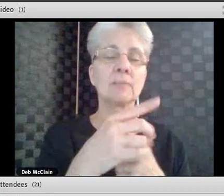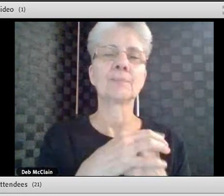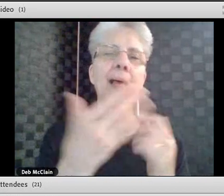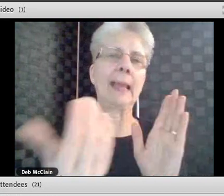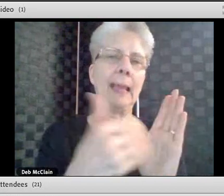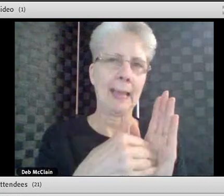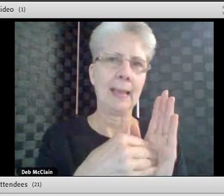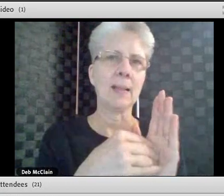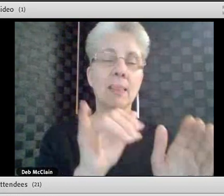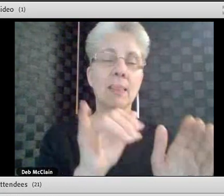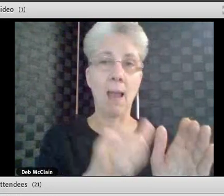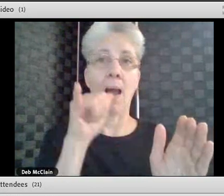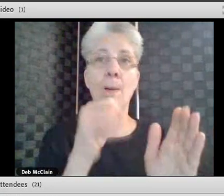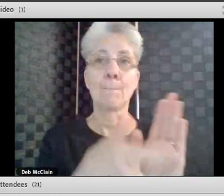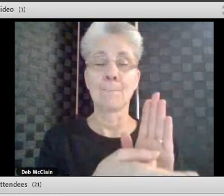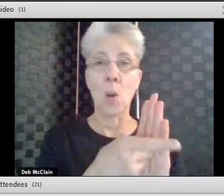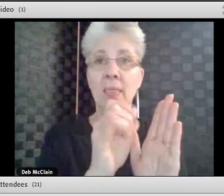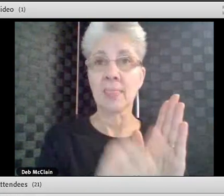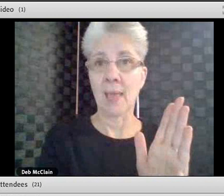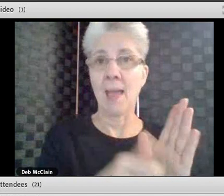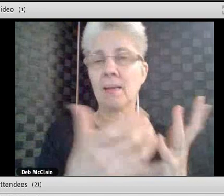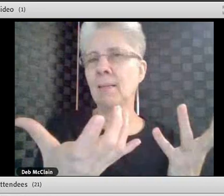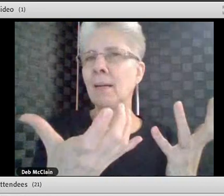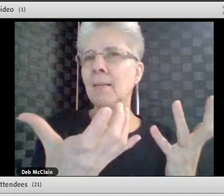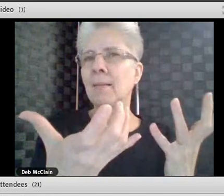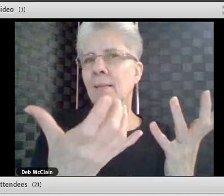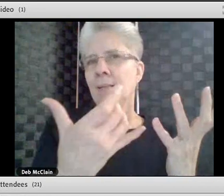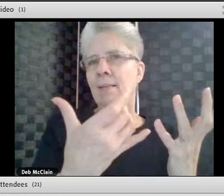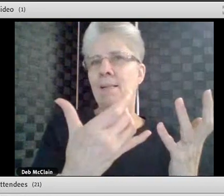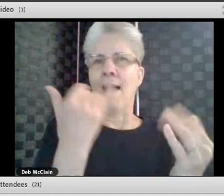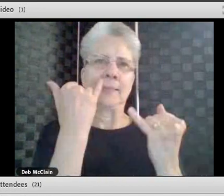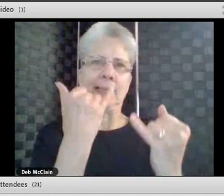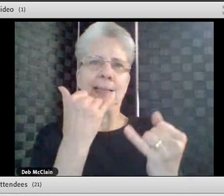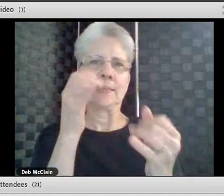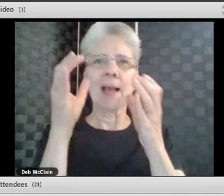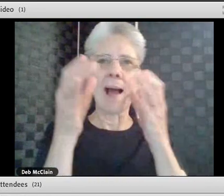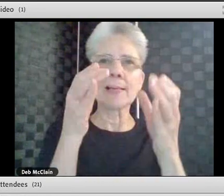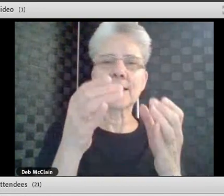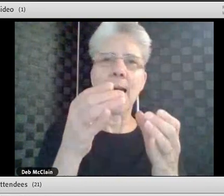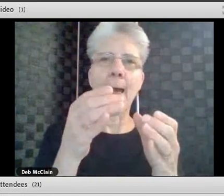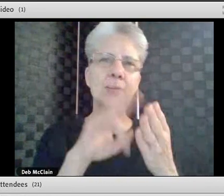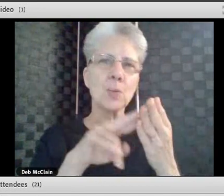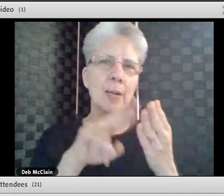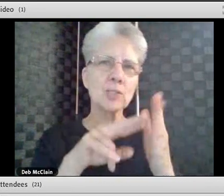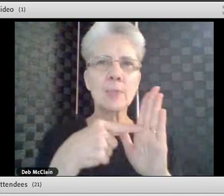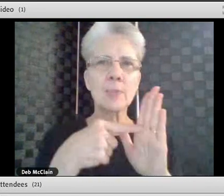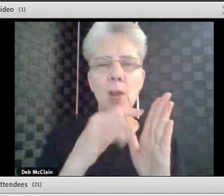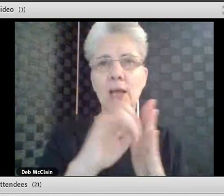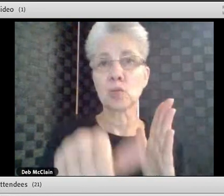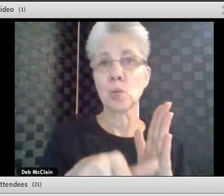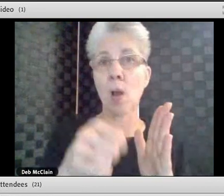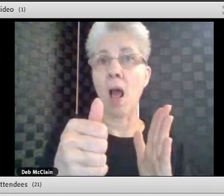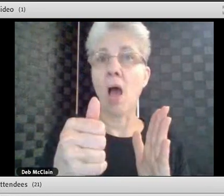So for Air University Library, again, the "a-ha" moment, you know, the ideas and concepts and research